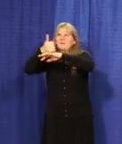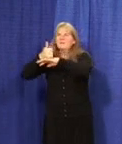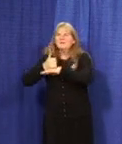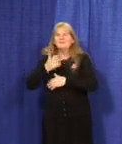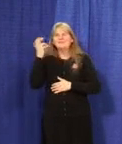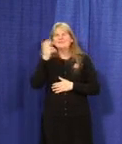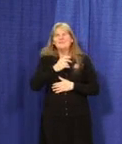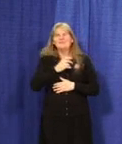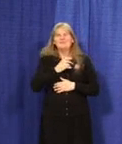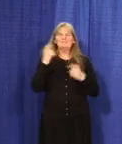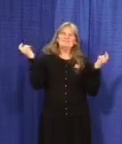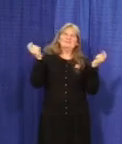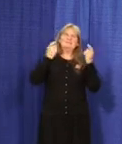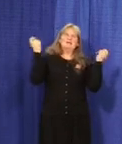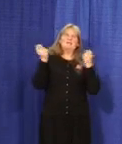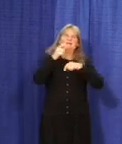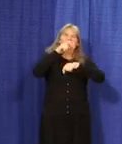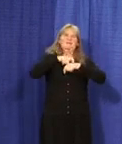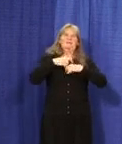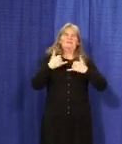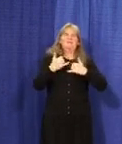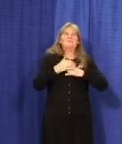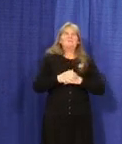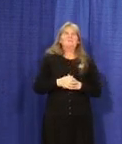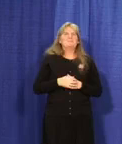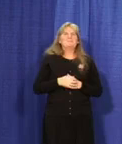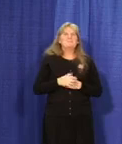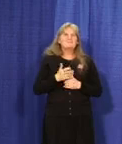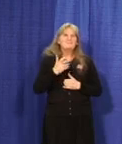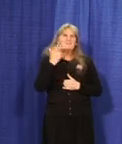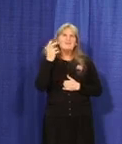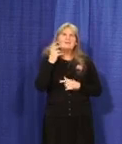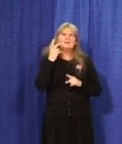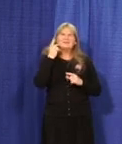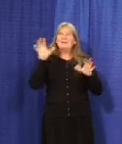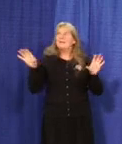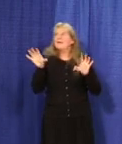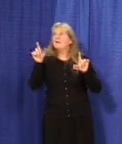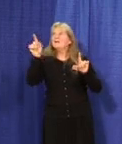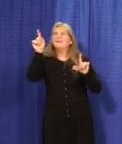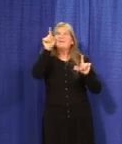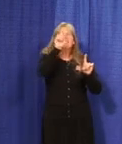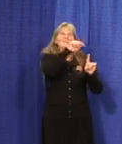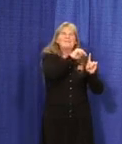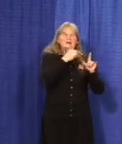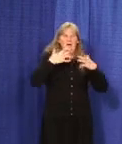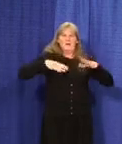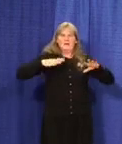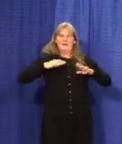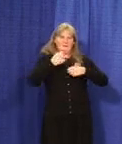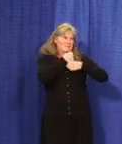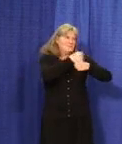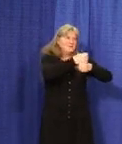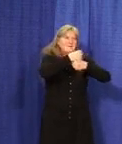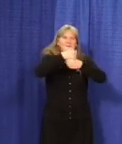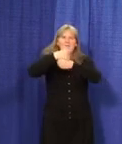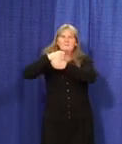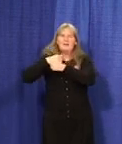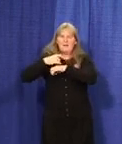the most festive times of year. Scream where the decorations are going up, costumes are in production, pumpkin carving is